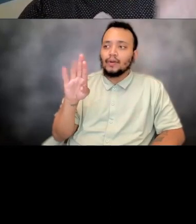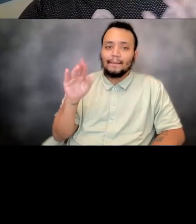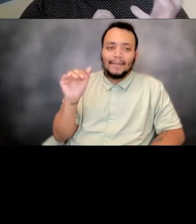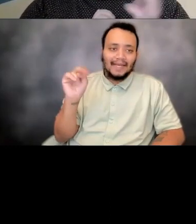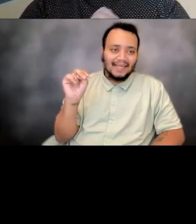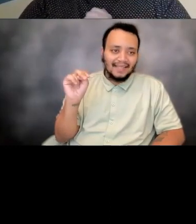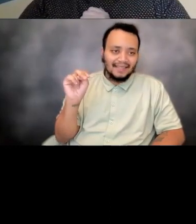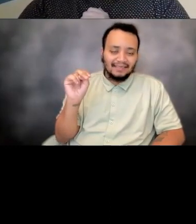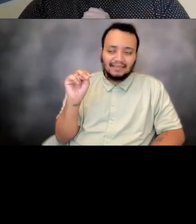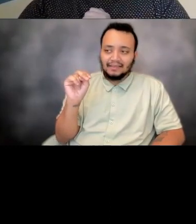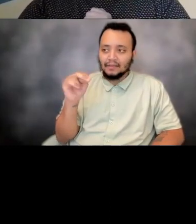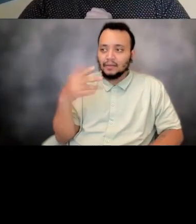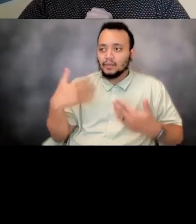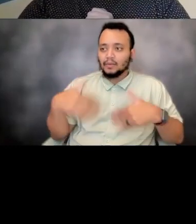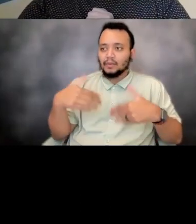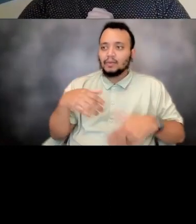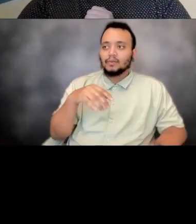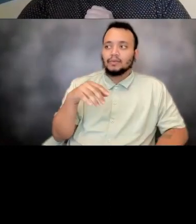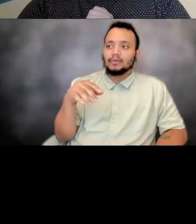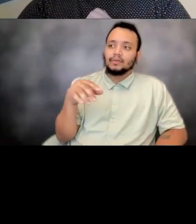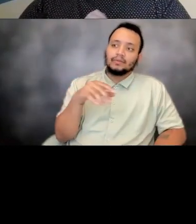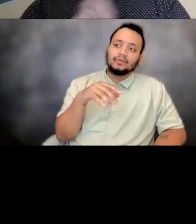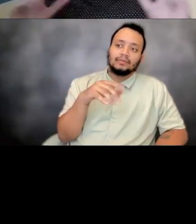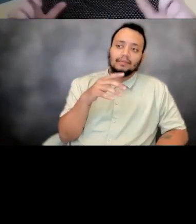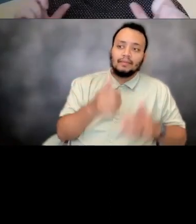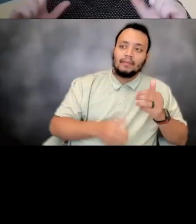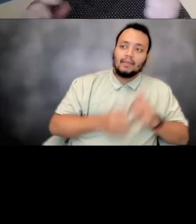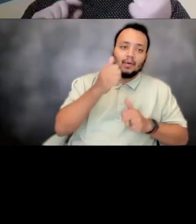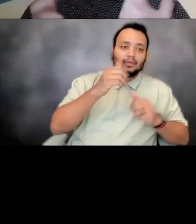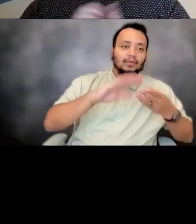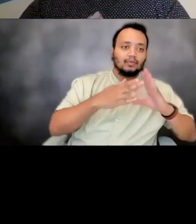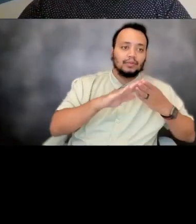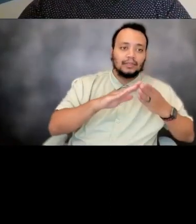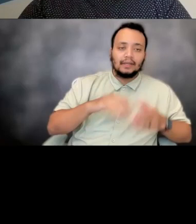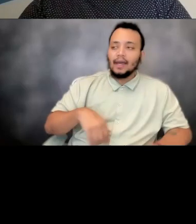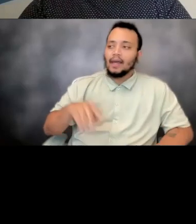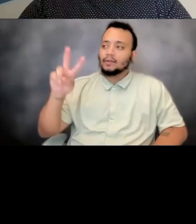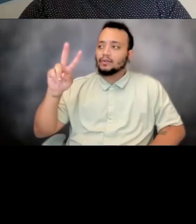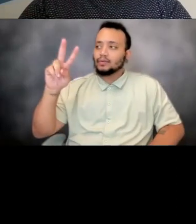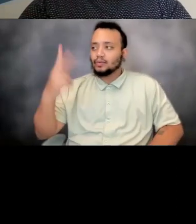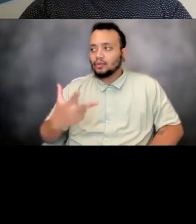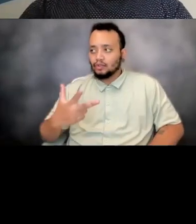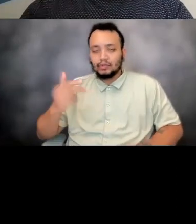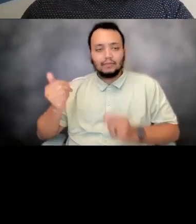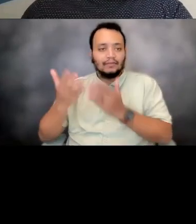about two thirds of providers. And then suburban is the next biggest chunk, followed by rural.